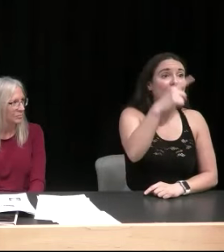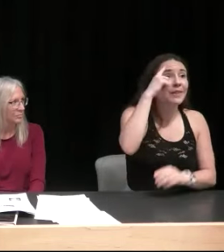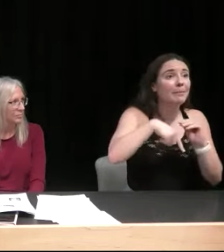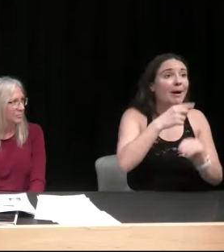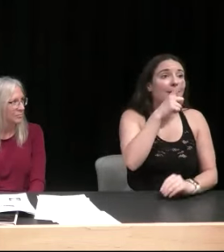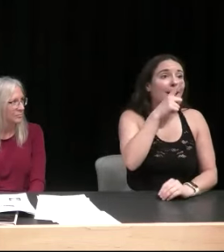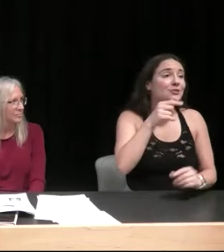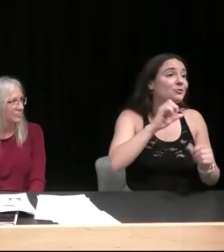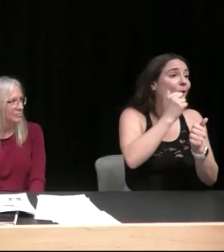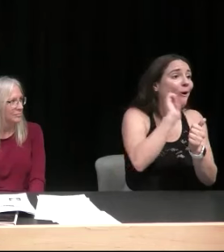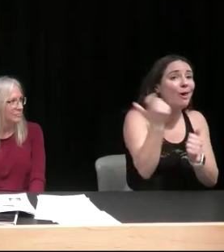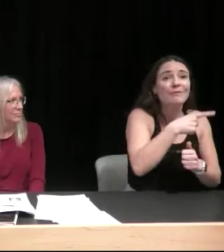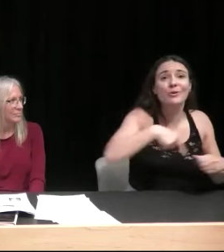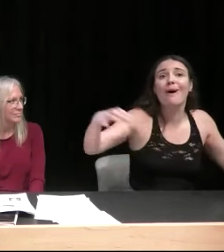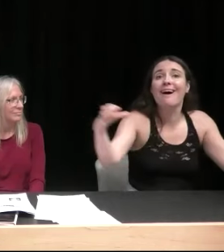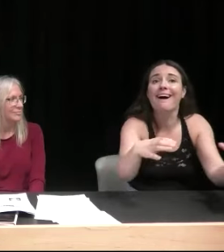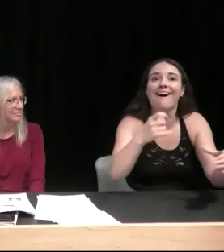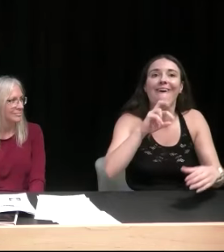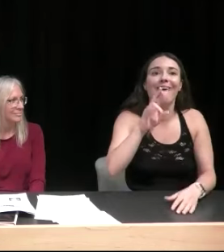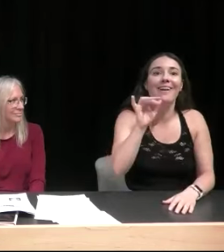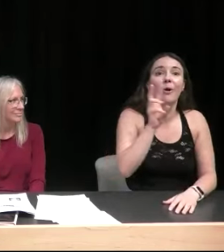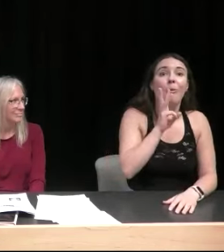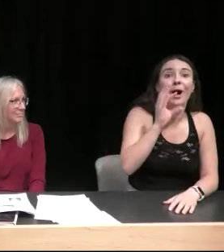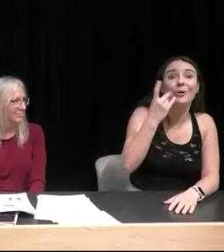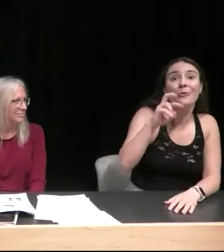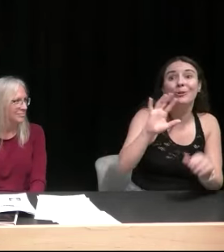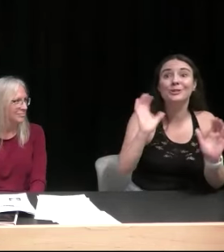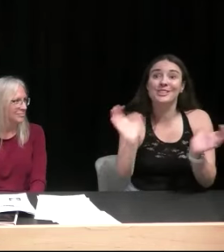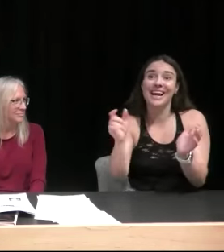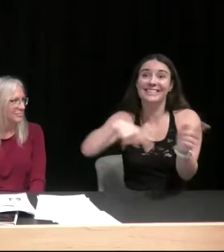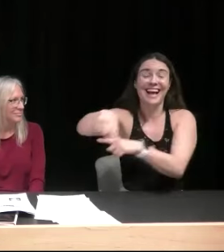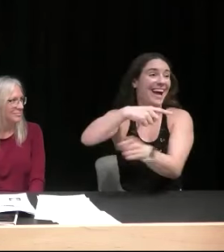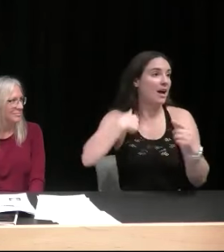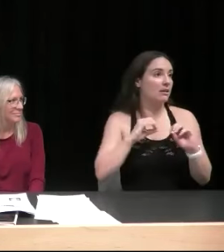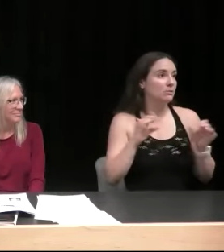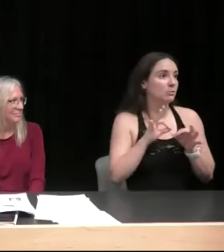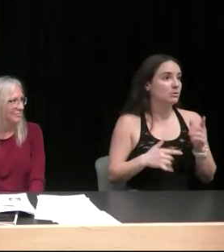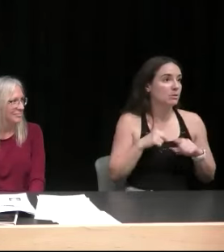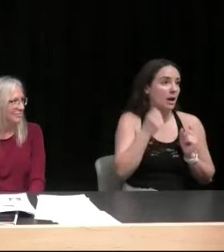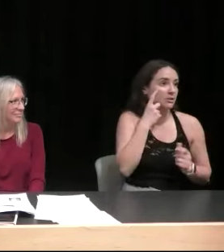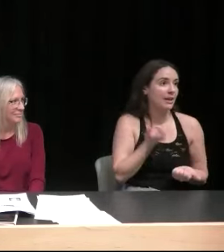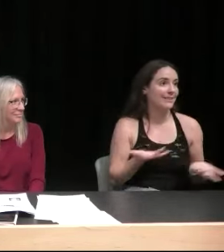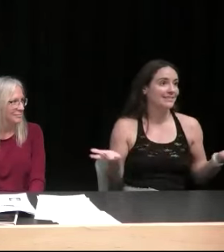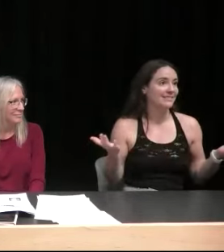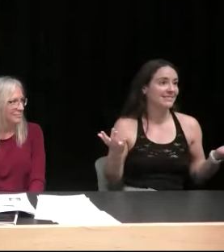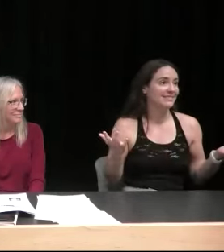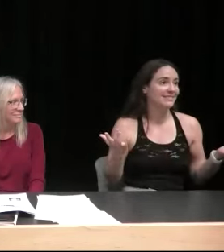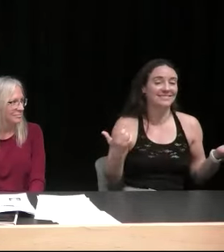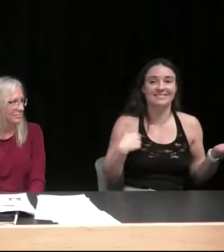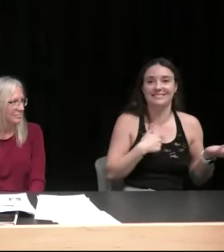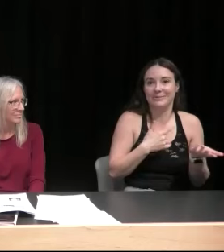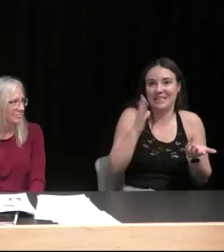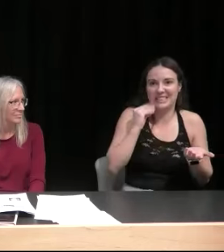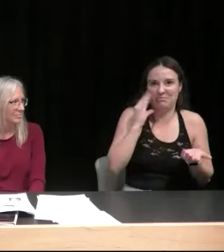and not being involved in those conversations um kind of like water cooler chat at work or if you